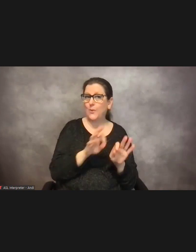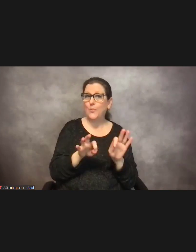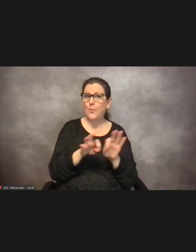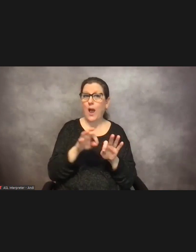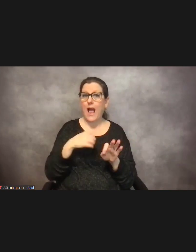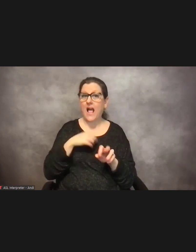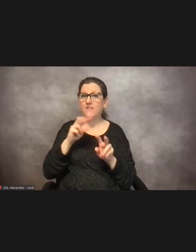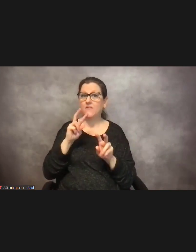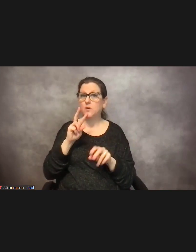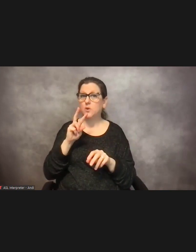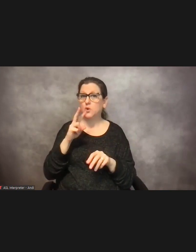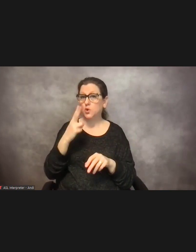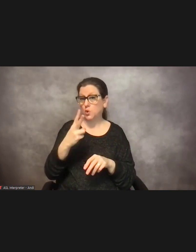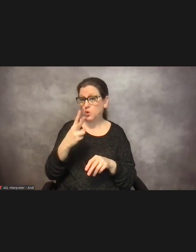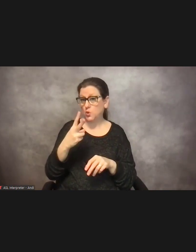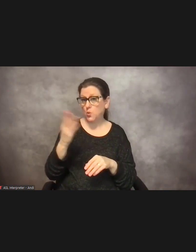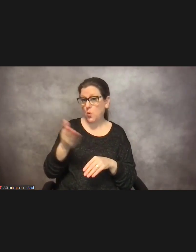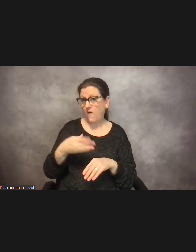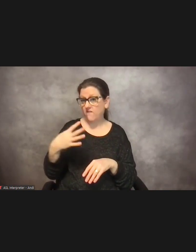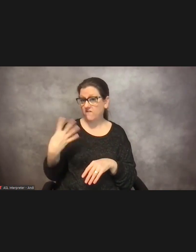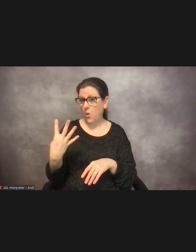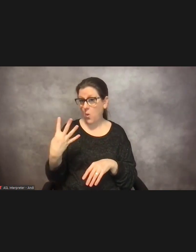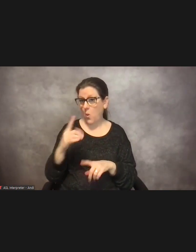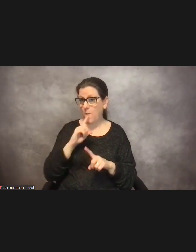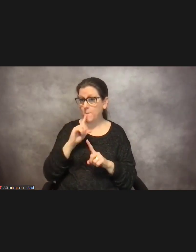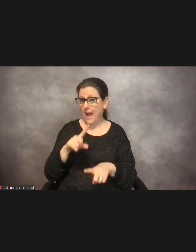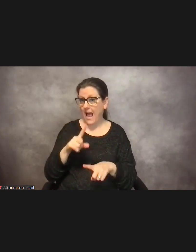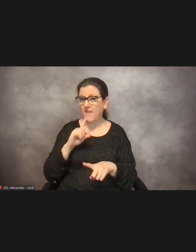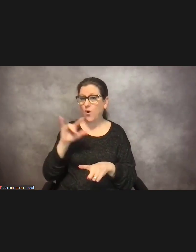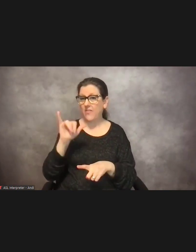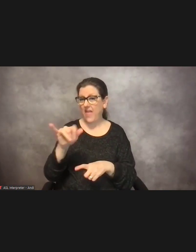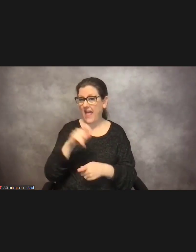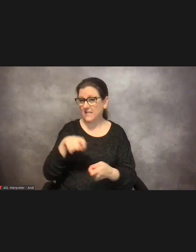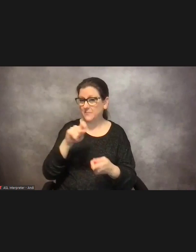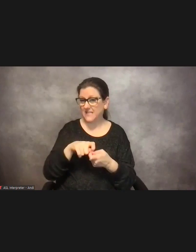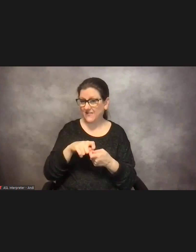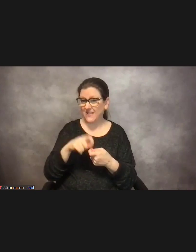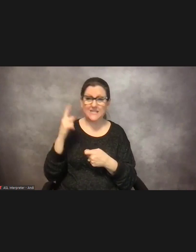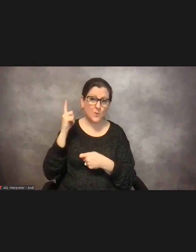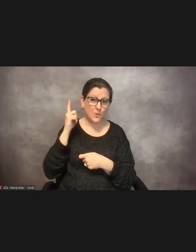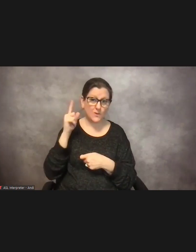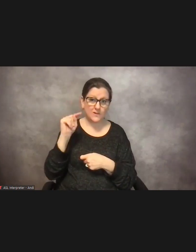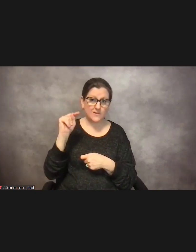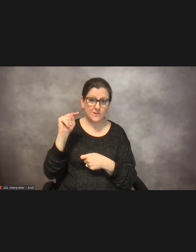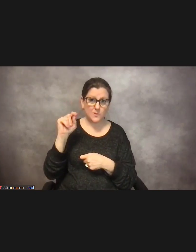You need to get two responses out of four for that particular